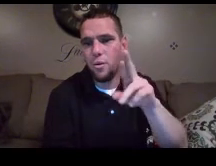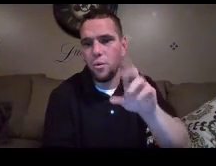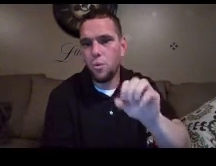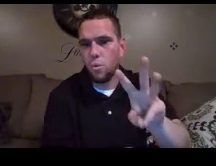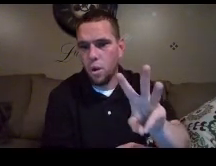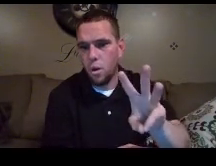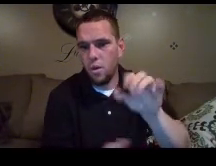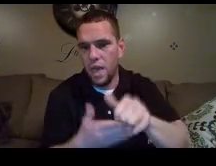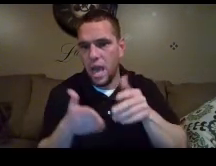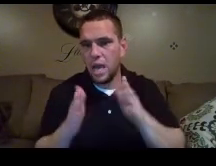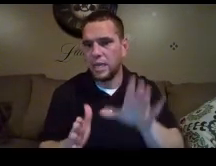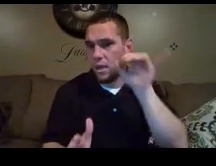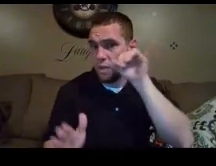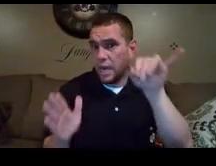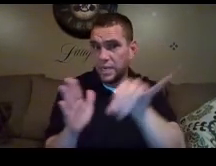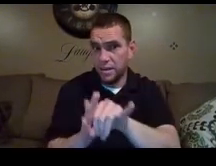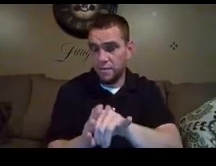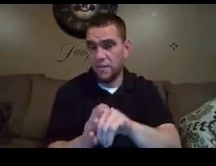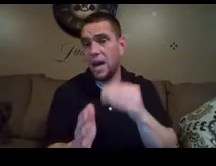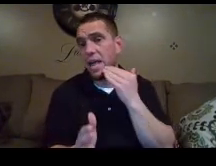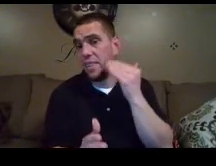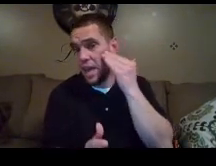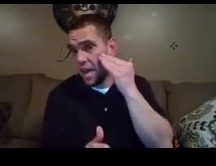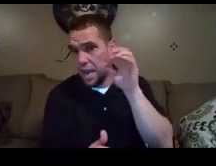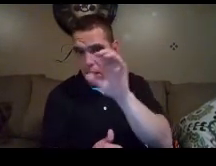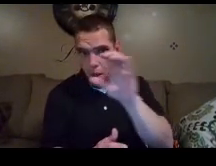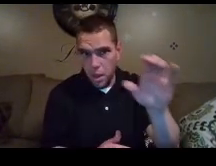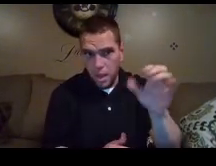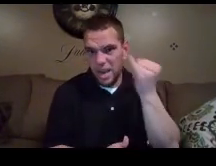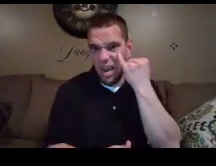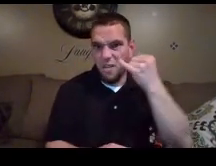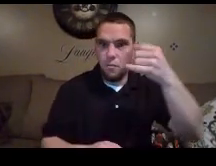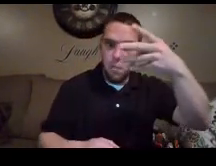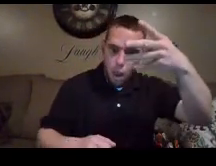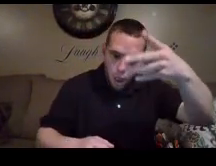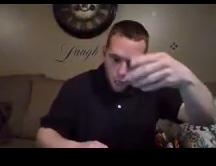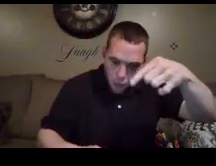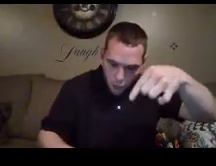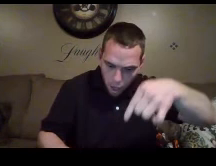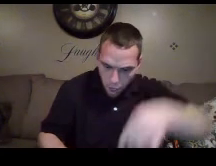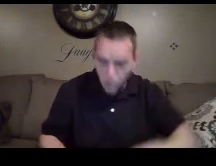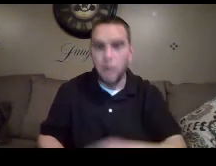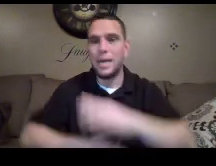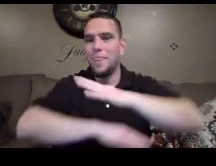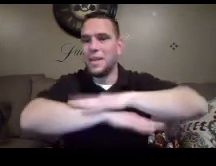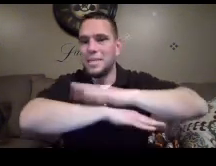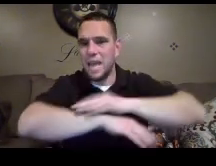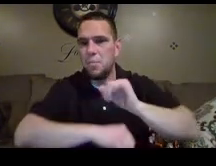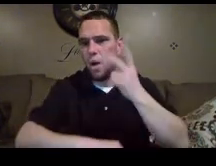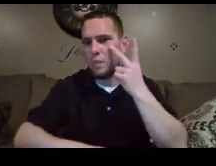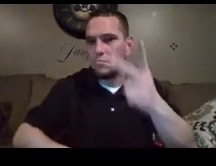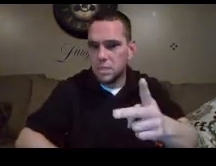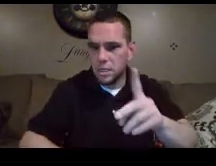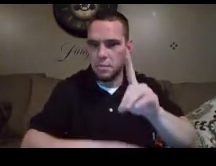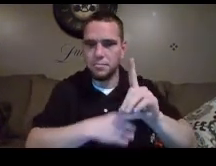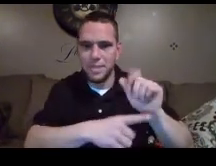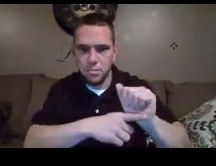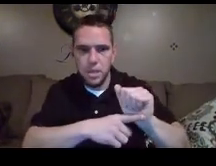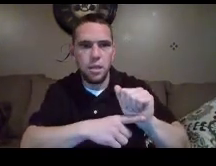the header when you're farther down in the table. So, if I navigate down in this table, I see "postings of disability related publications" as a strategy.